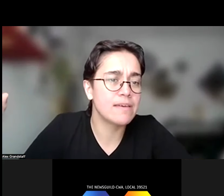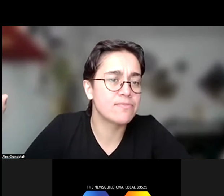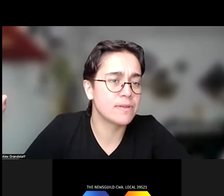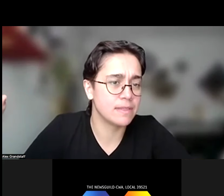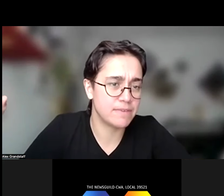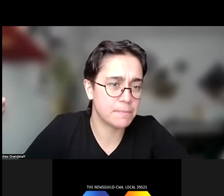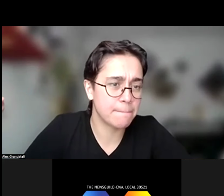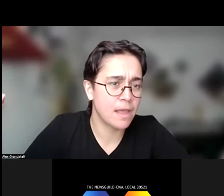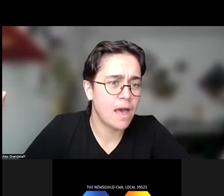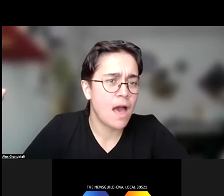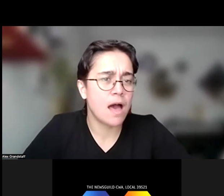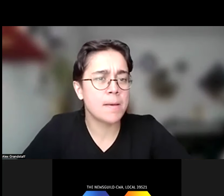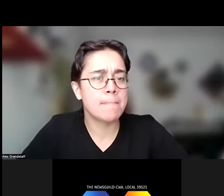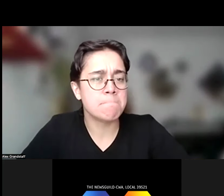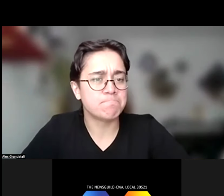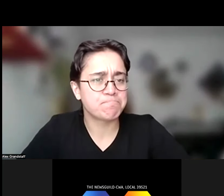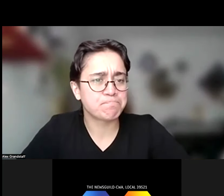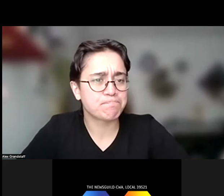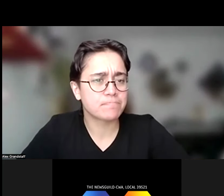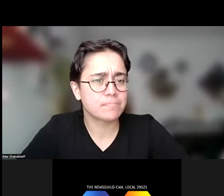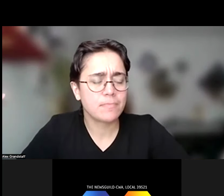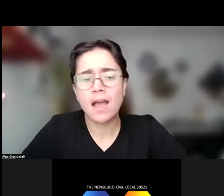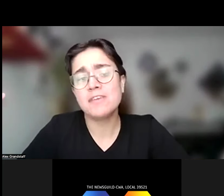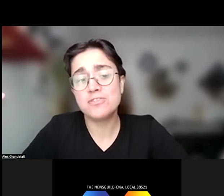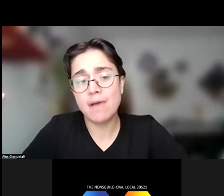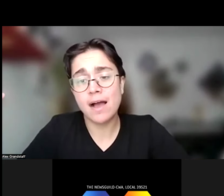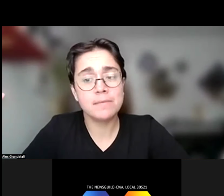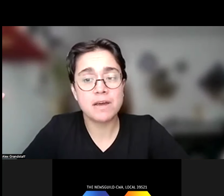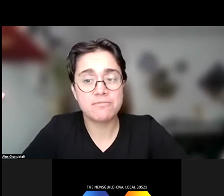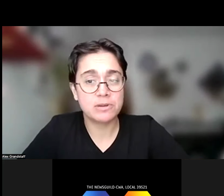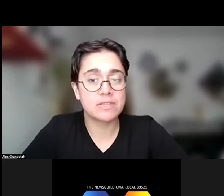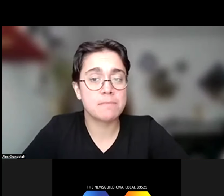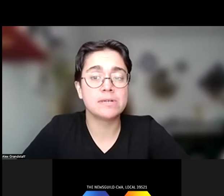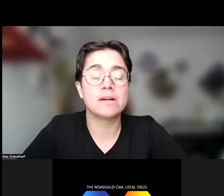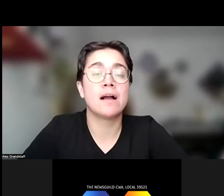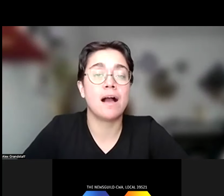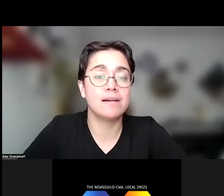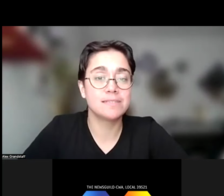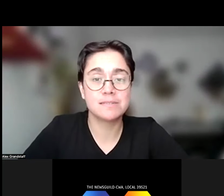research does. I wonder if you one life